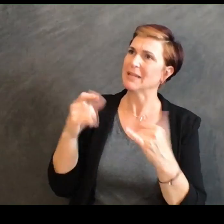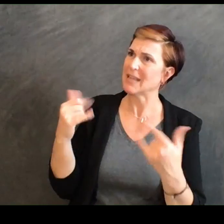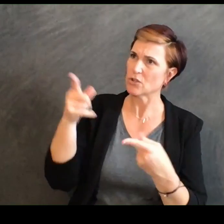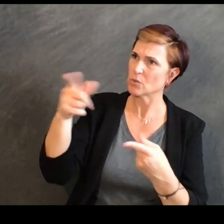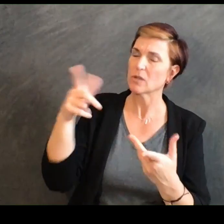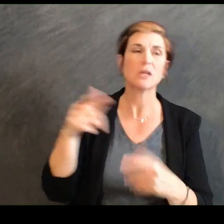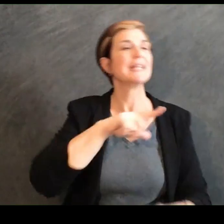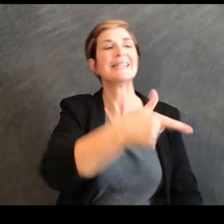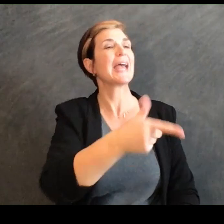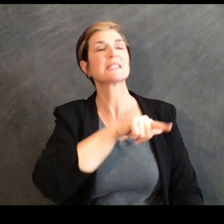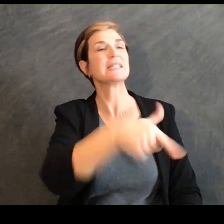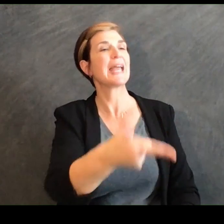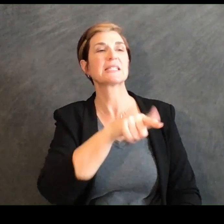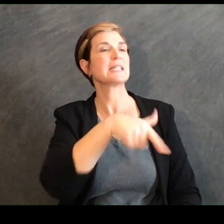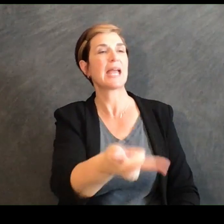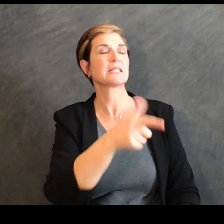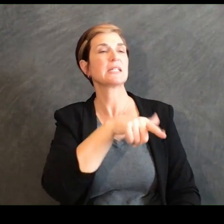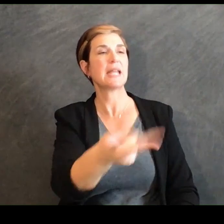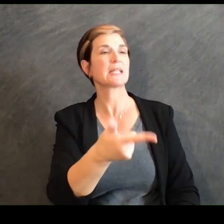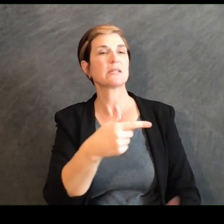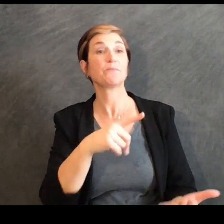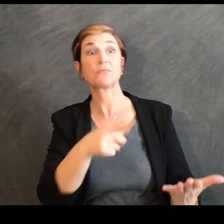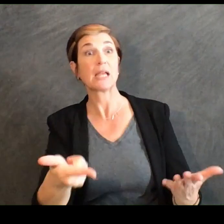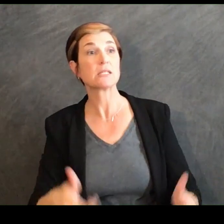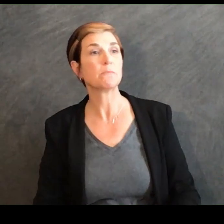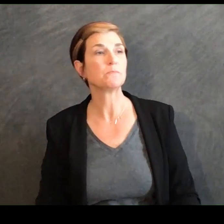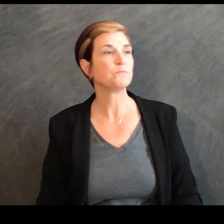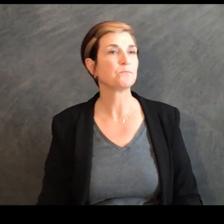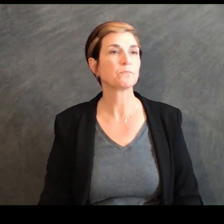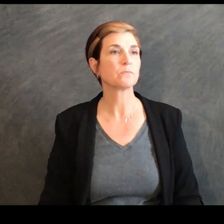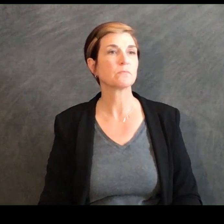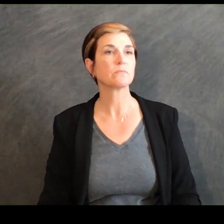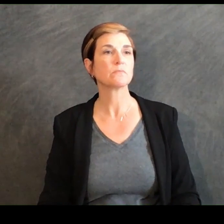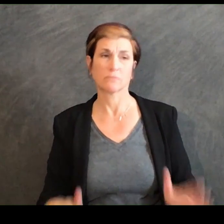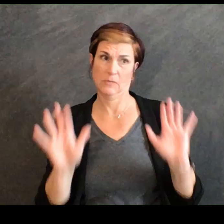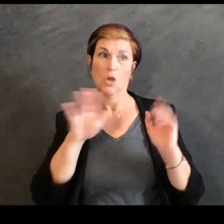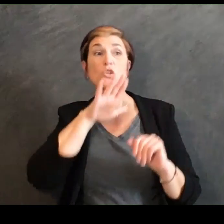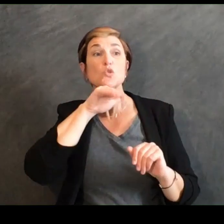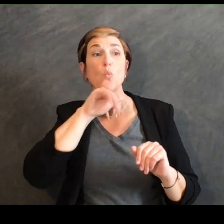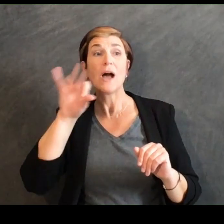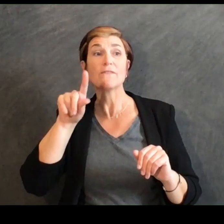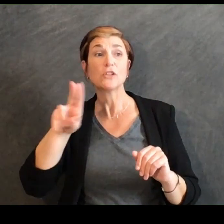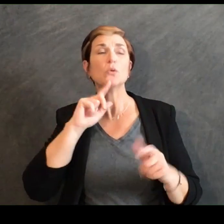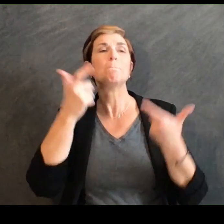place they had a very big failure with swine flu a very big failure president I